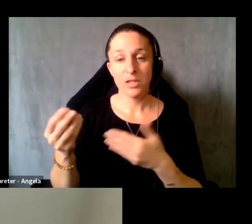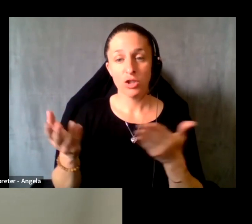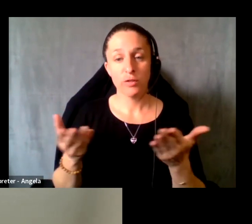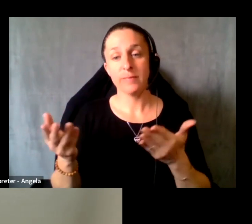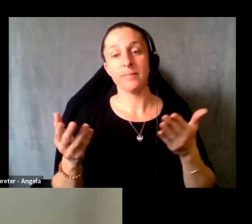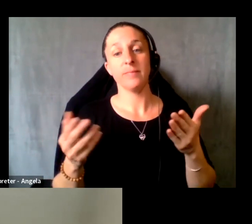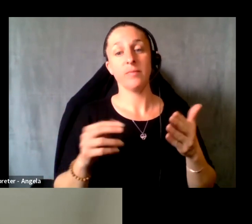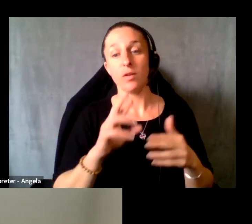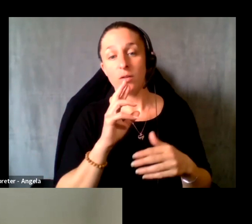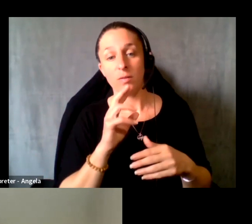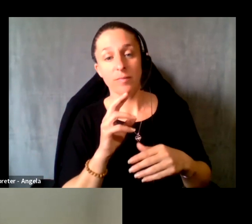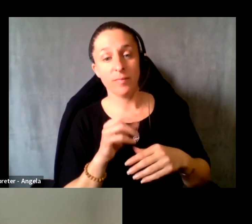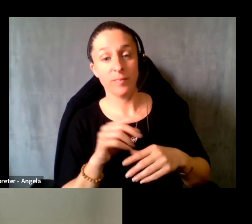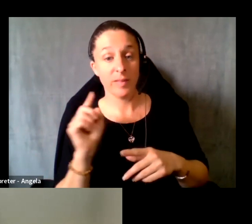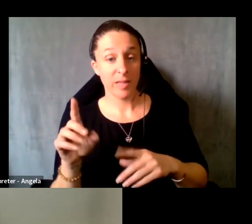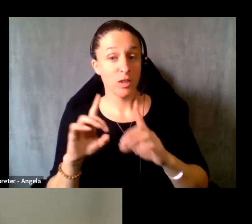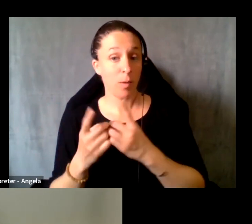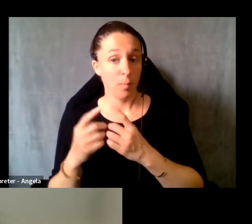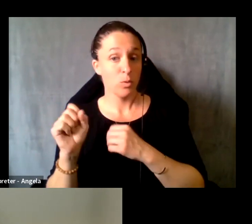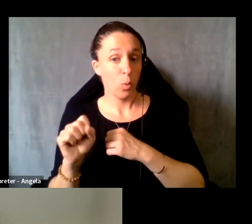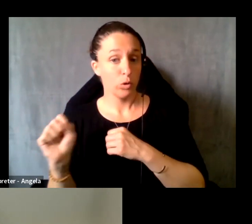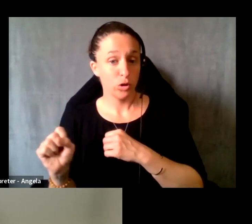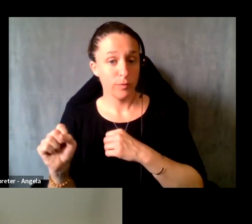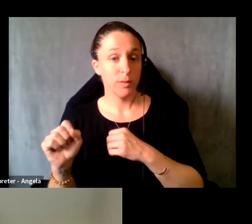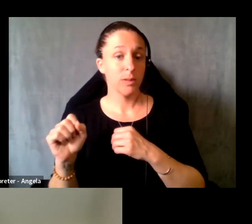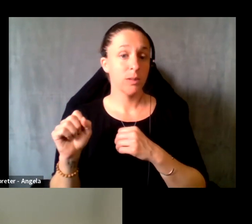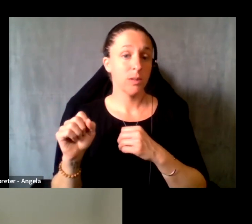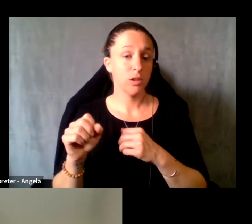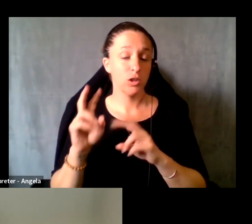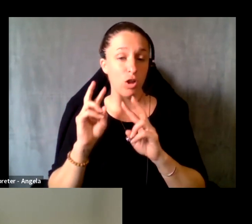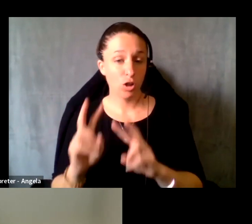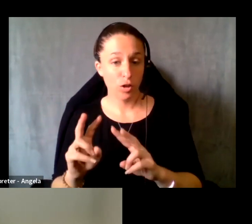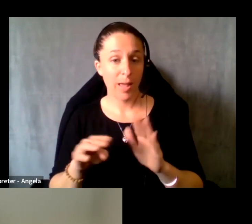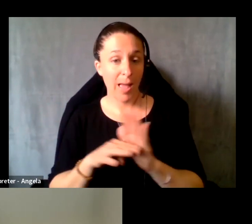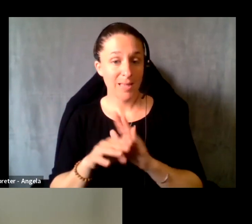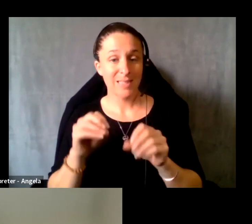is it…are you…is the Department of Services looking at access in multiple ways of how